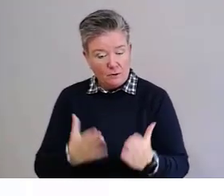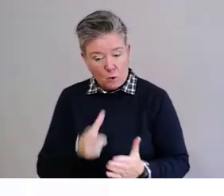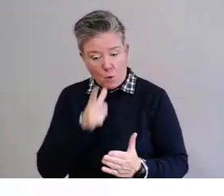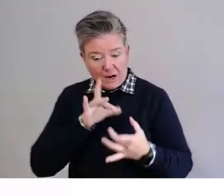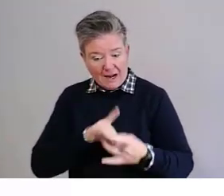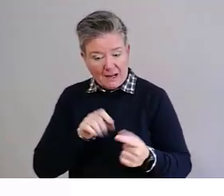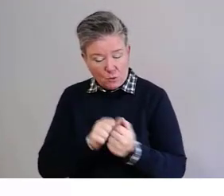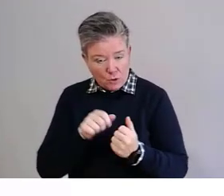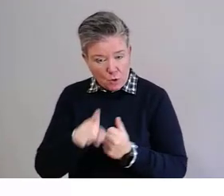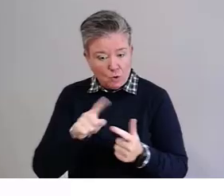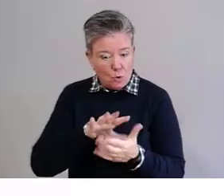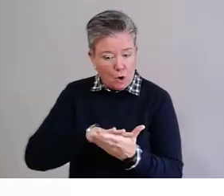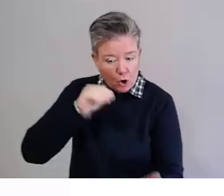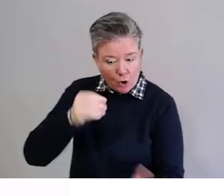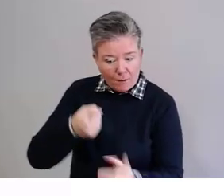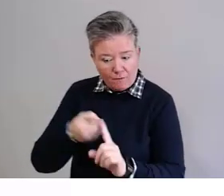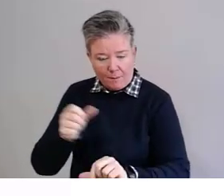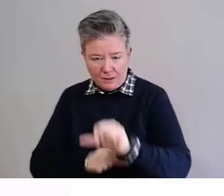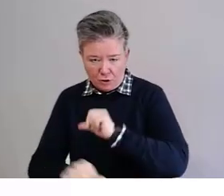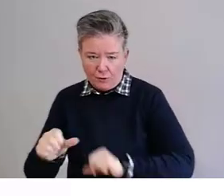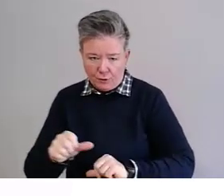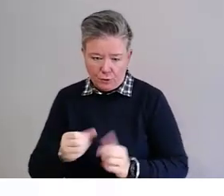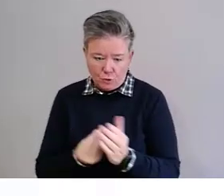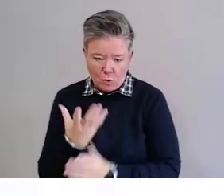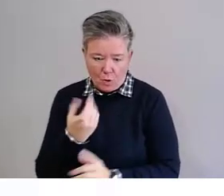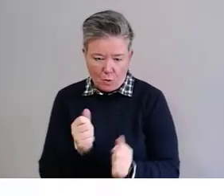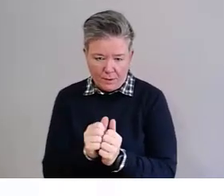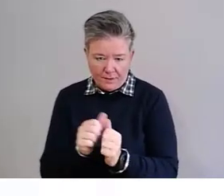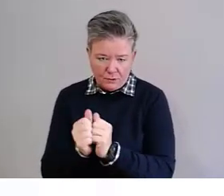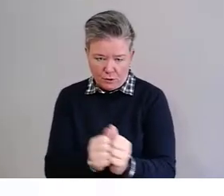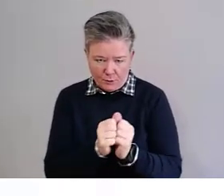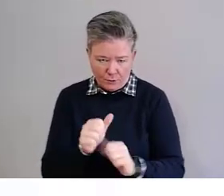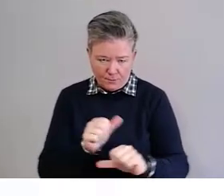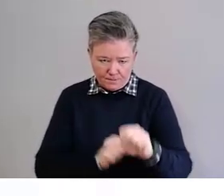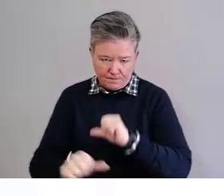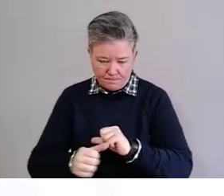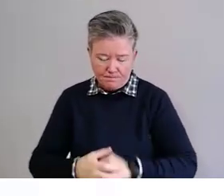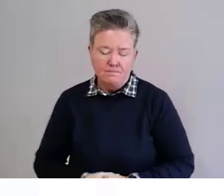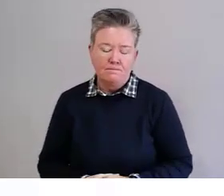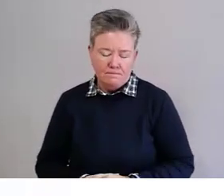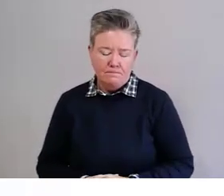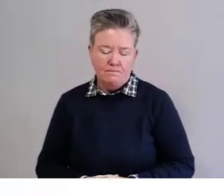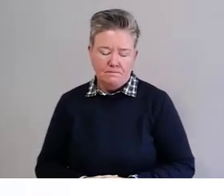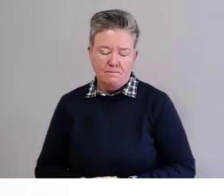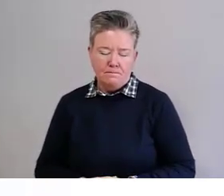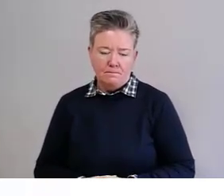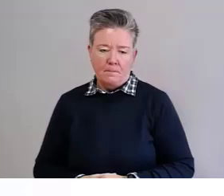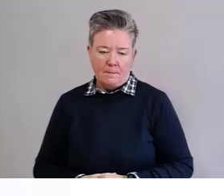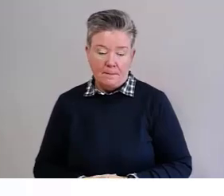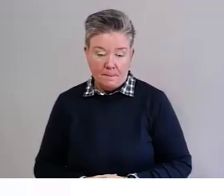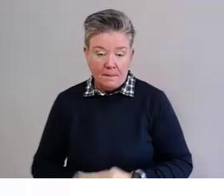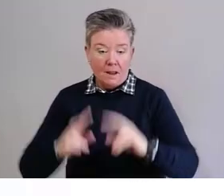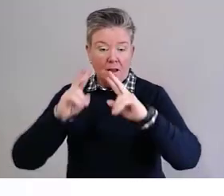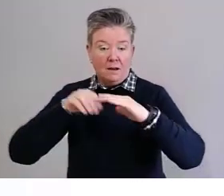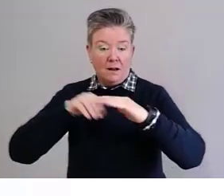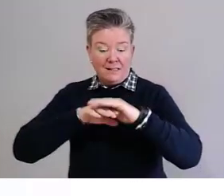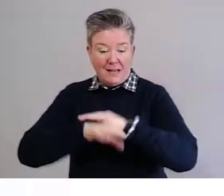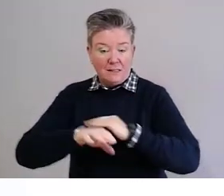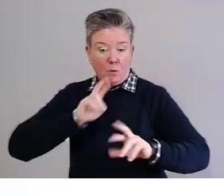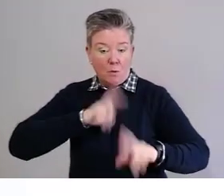to learn and grow from each other. Accessible reports are not just written,